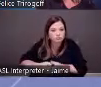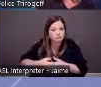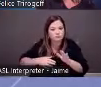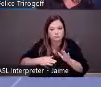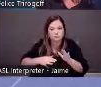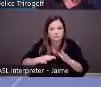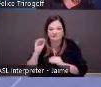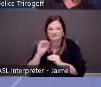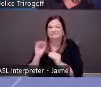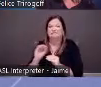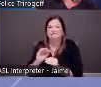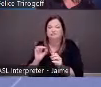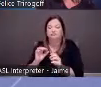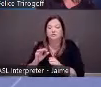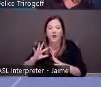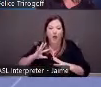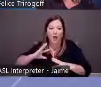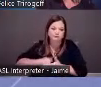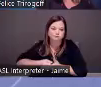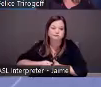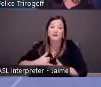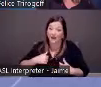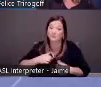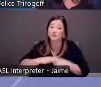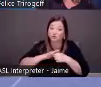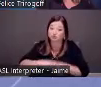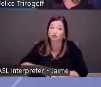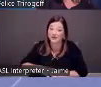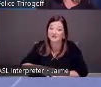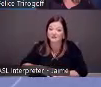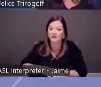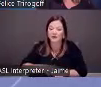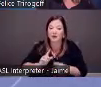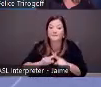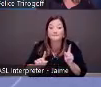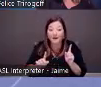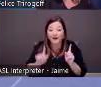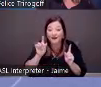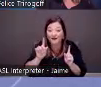And I was stressed. But looking back on this past year